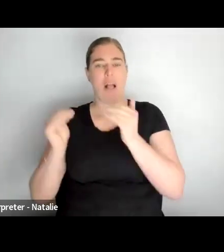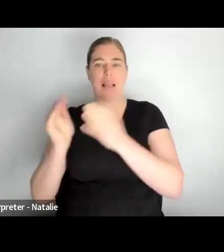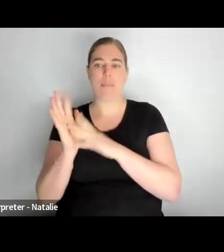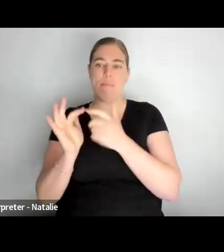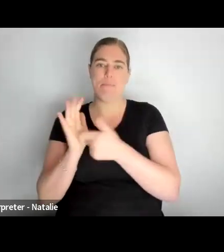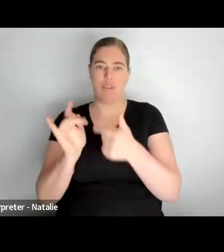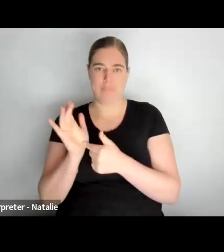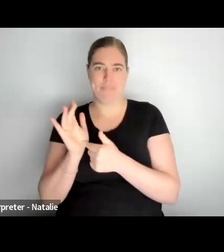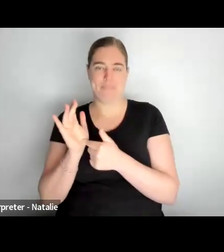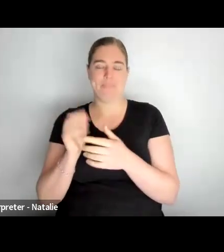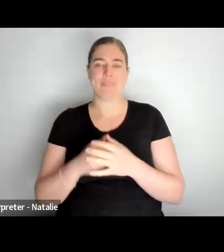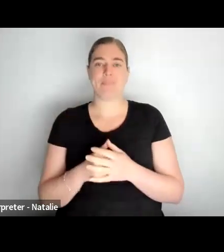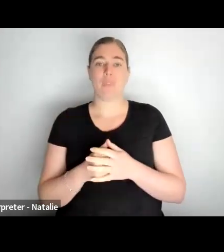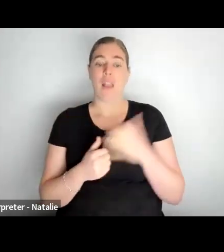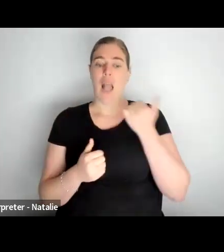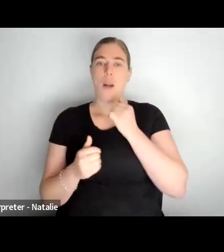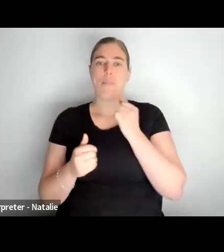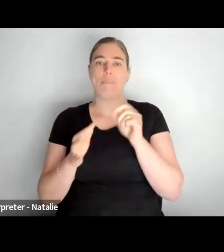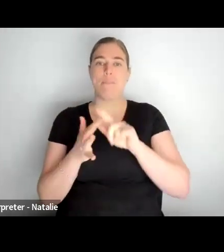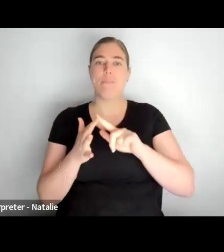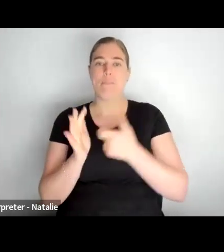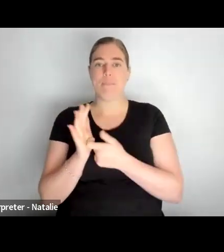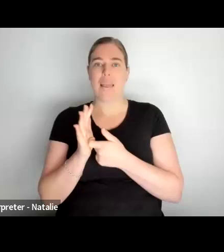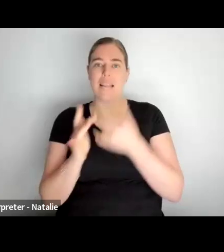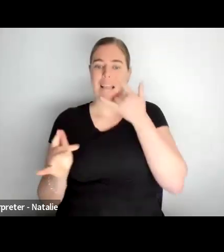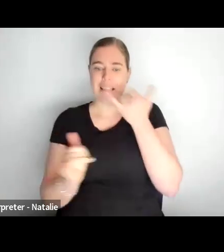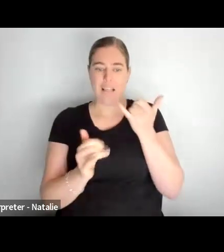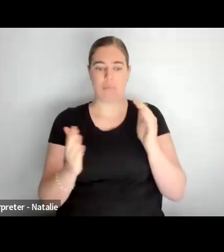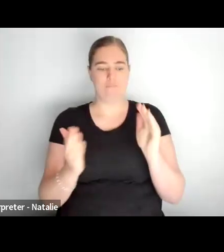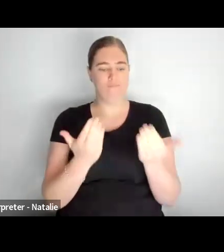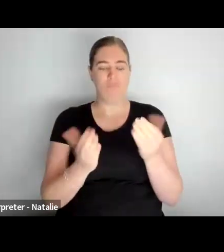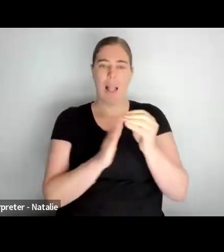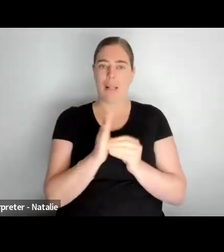Our peers assess those applications against other applications to that category or panel,